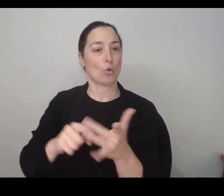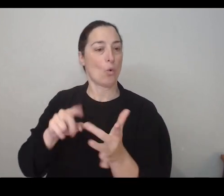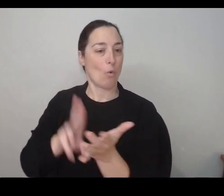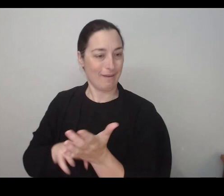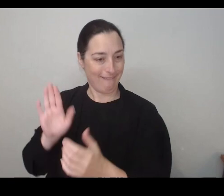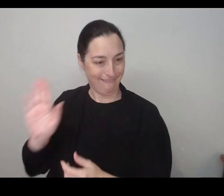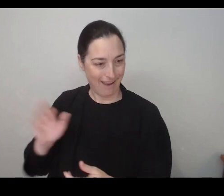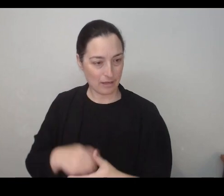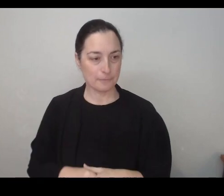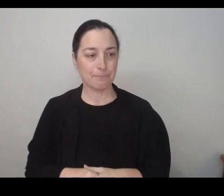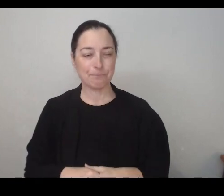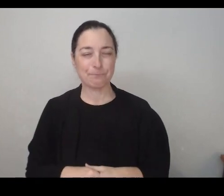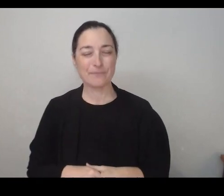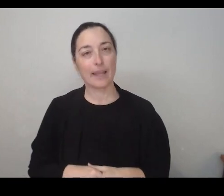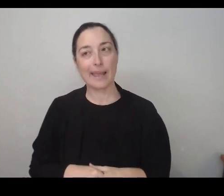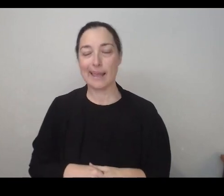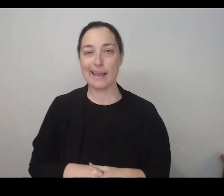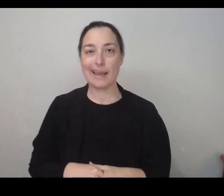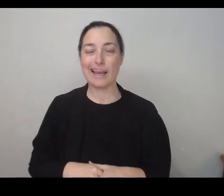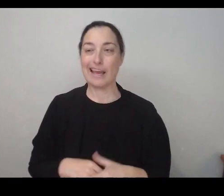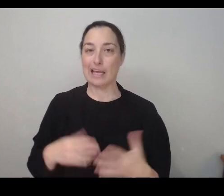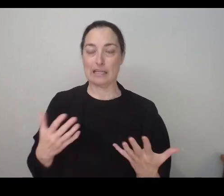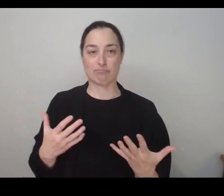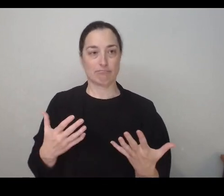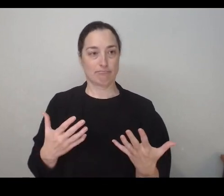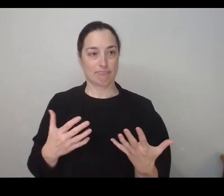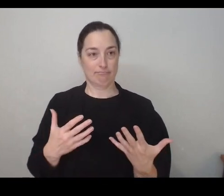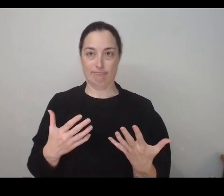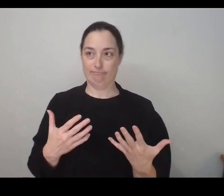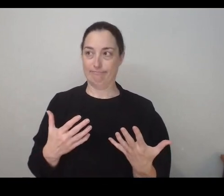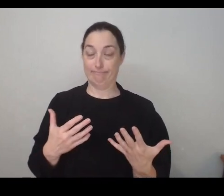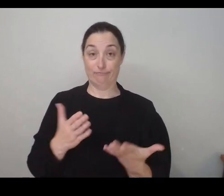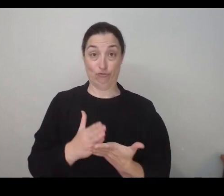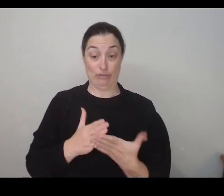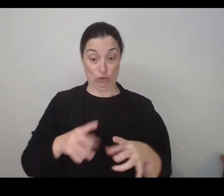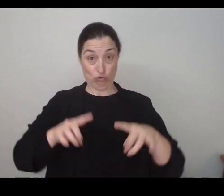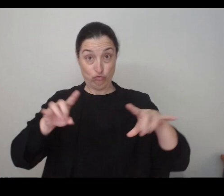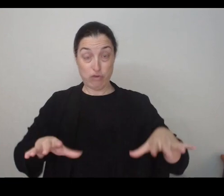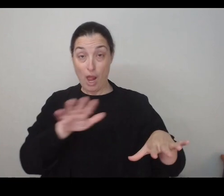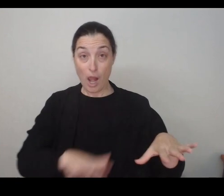that you don't have a single work by Gauguin in the museums in Australia, for example, is quite surprising,